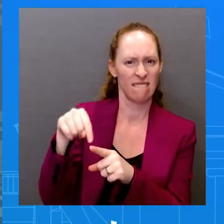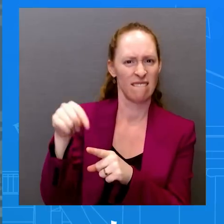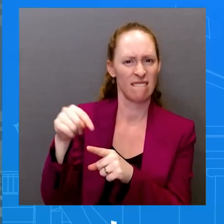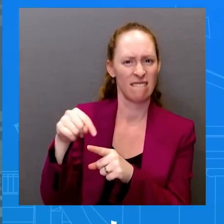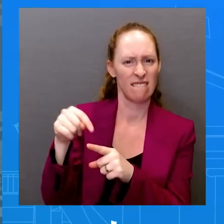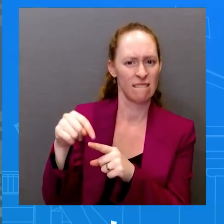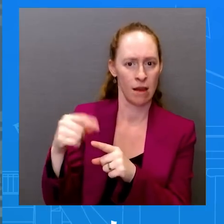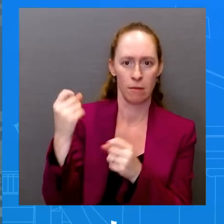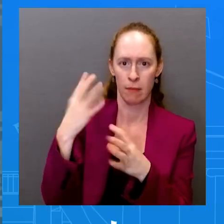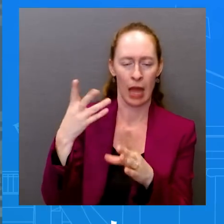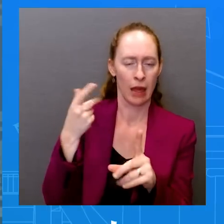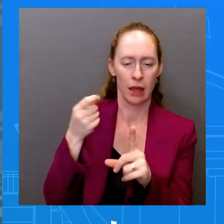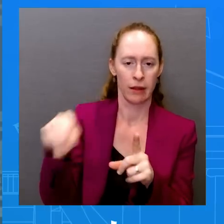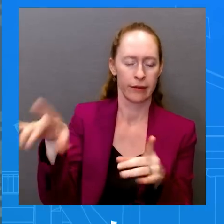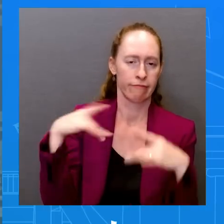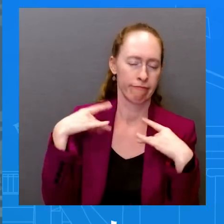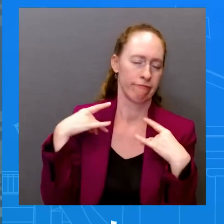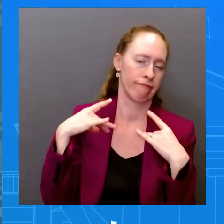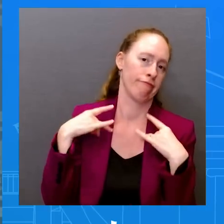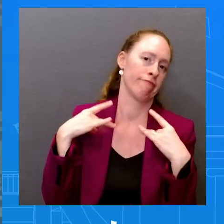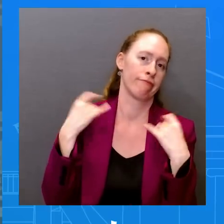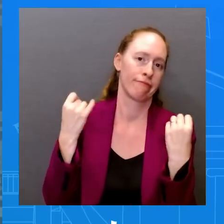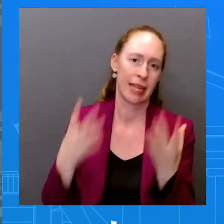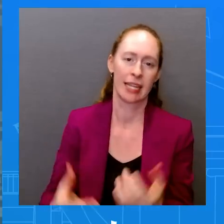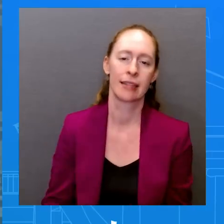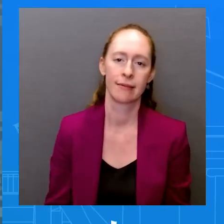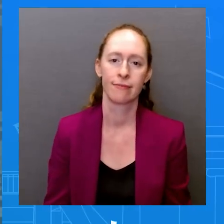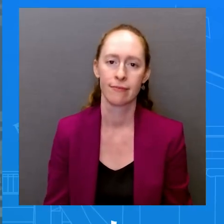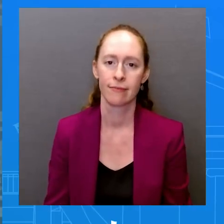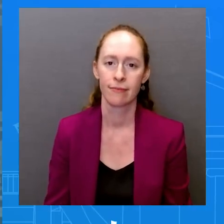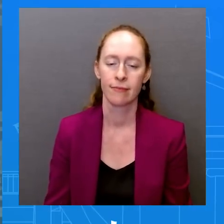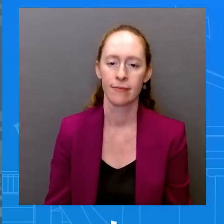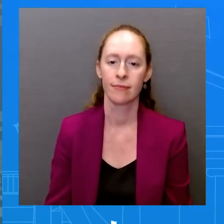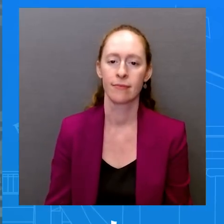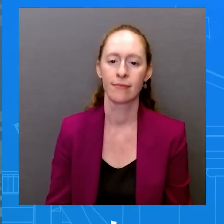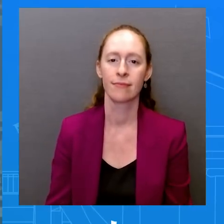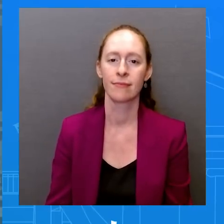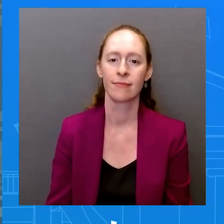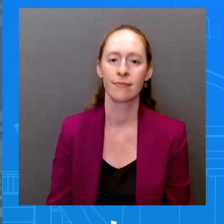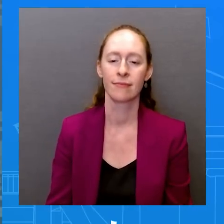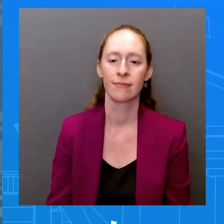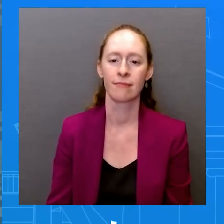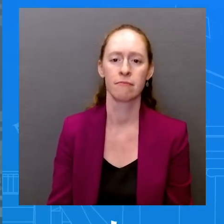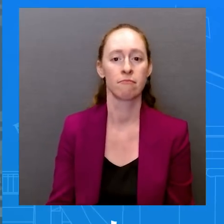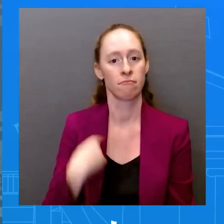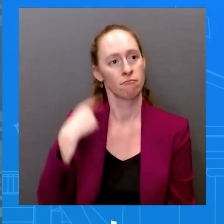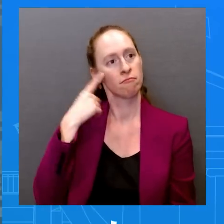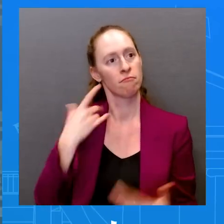But we think this is, again, a good step forward. We are in a place where COVID is now manageable.